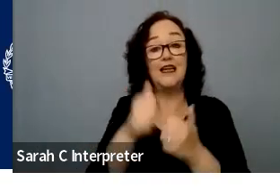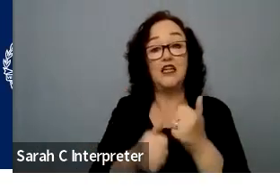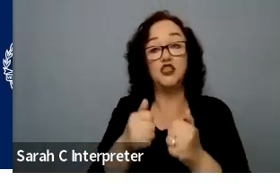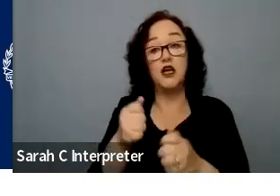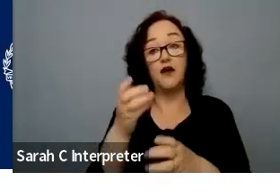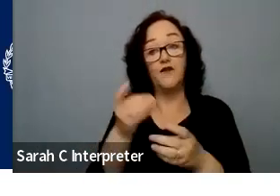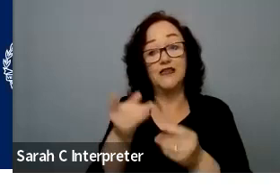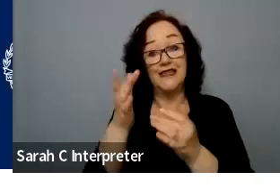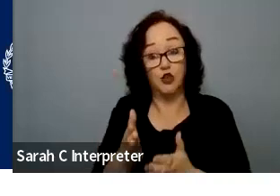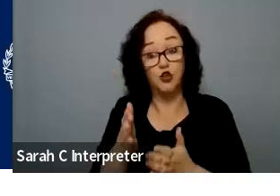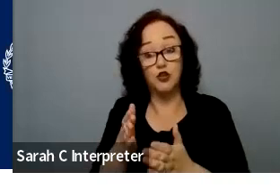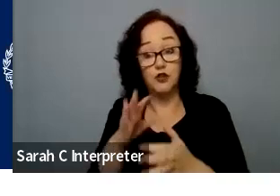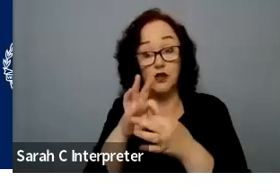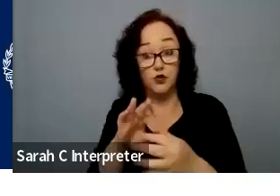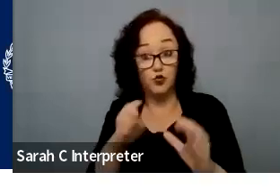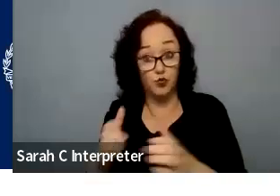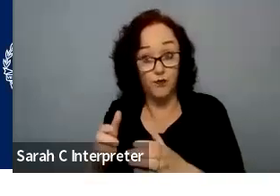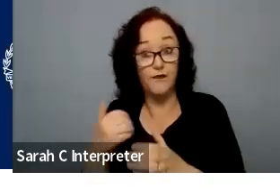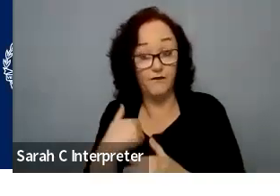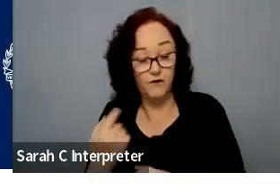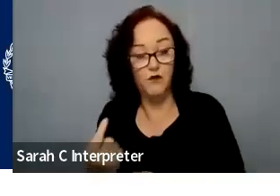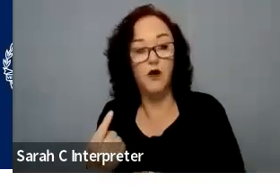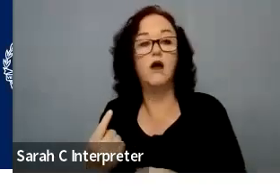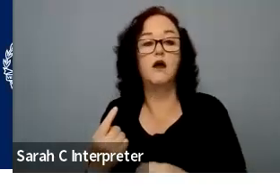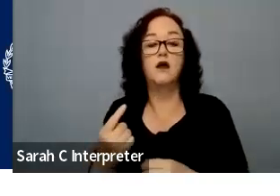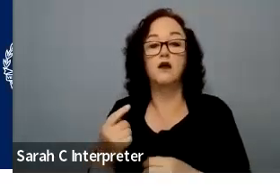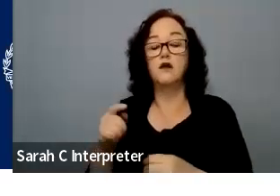the person with IDD was in the role of a patient new to a clinical practice